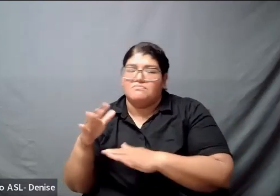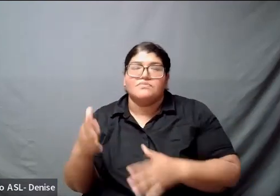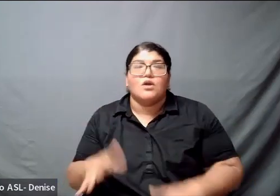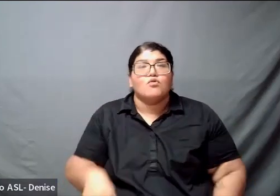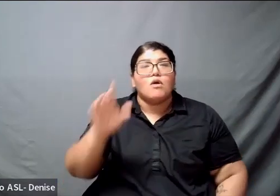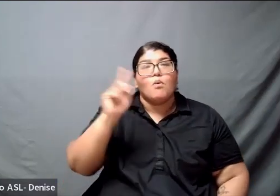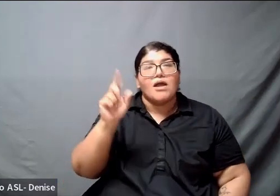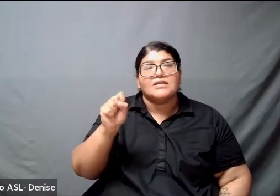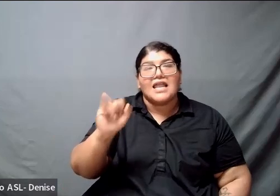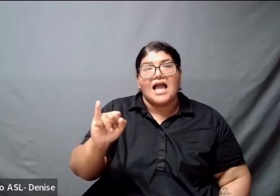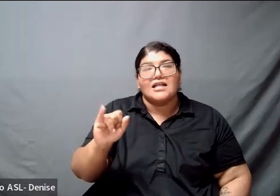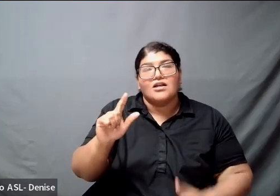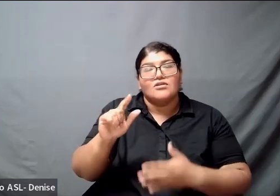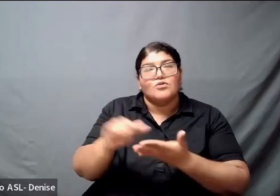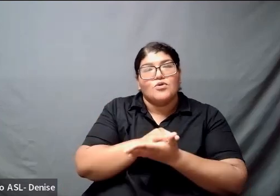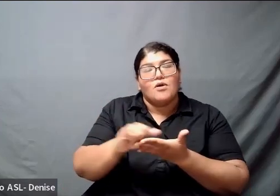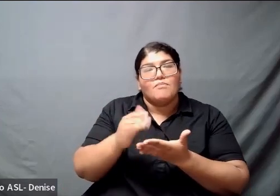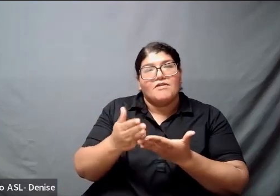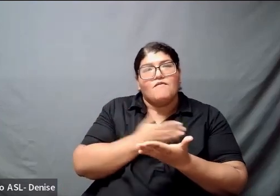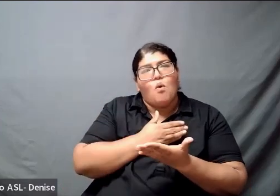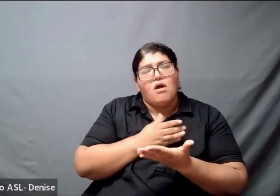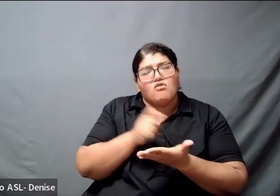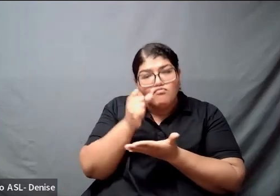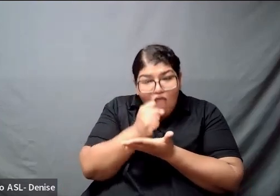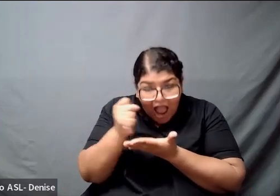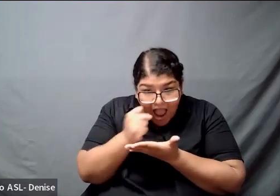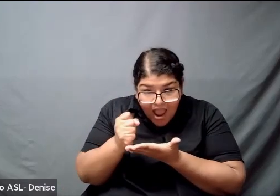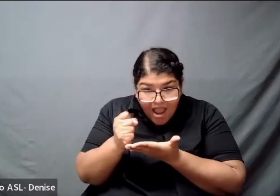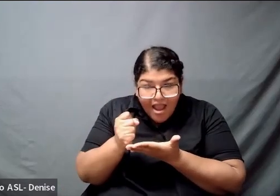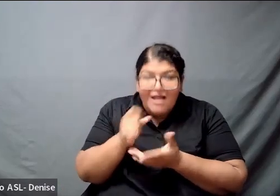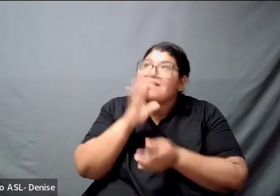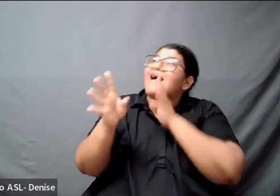where they started telling stories before they could hold a pencil. After 13 years in Oakland, California,